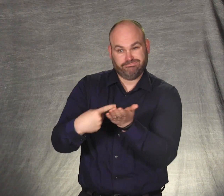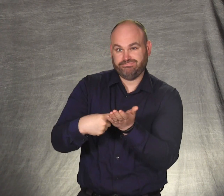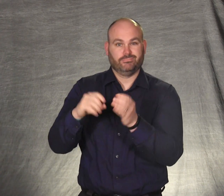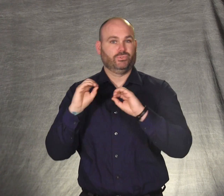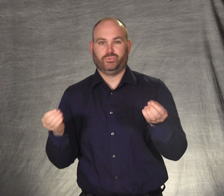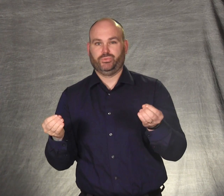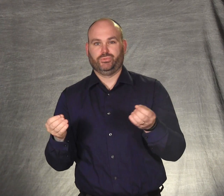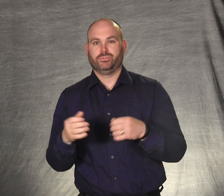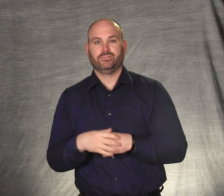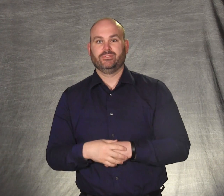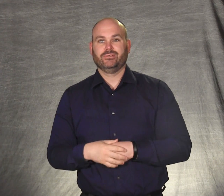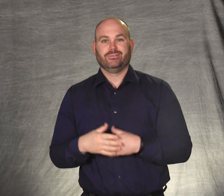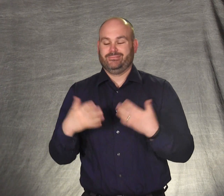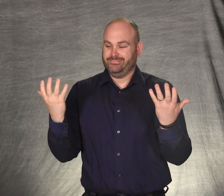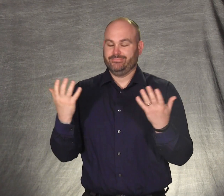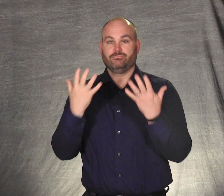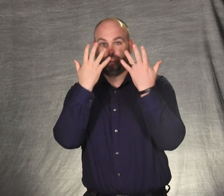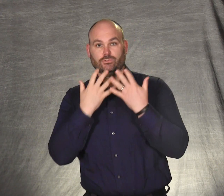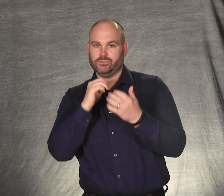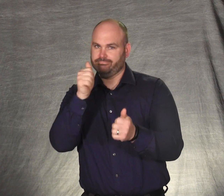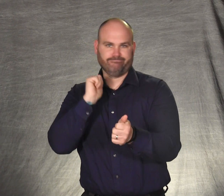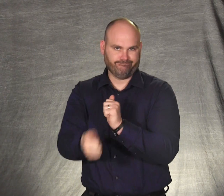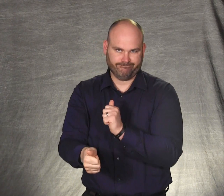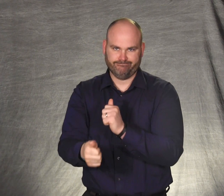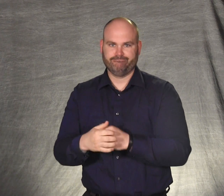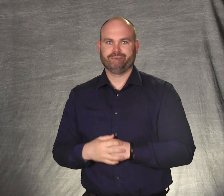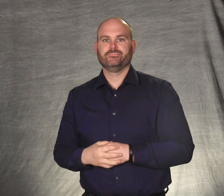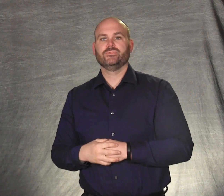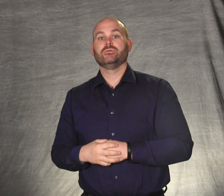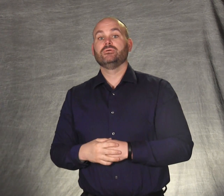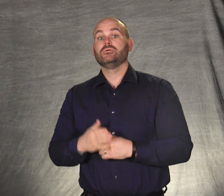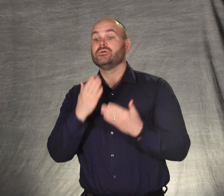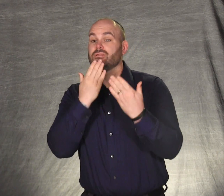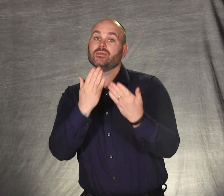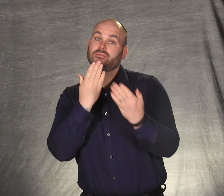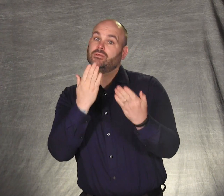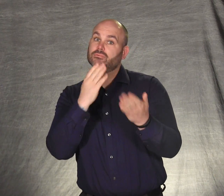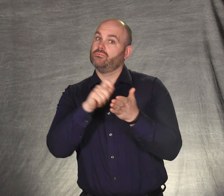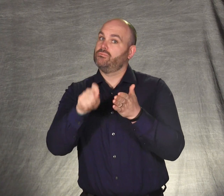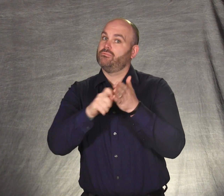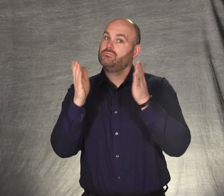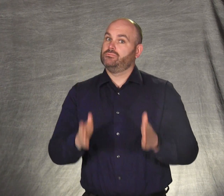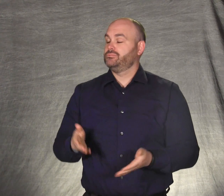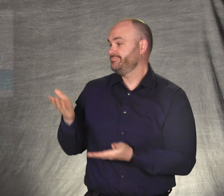and was not passed. Thanks to our bill authors: